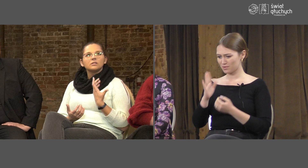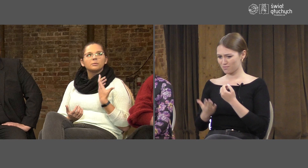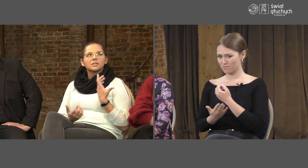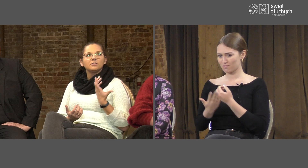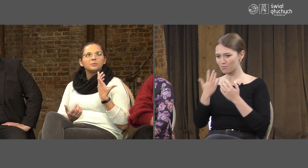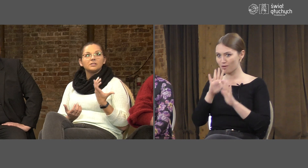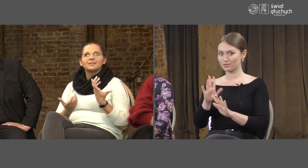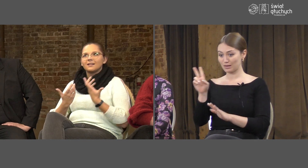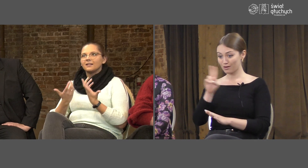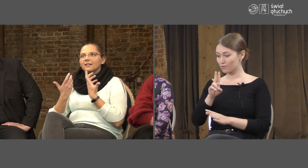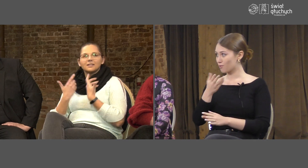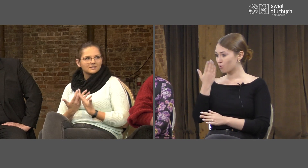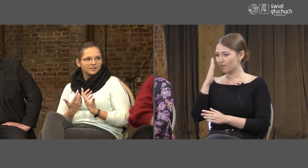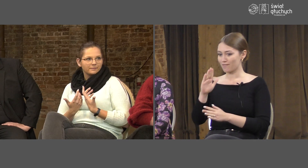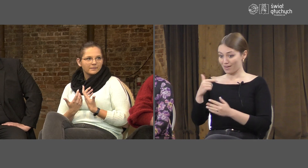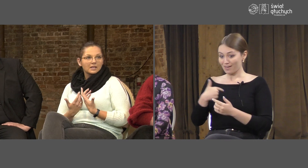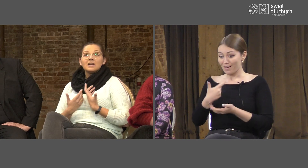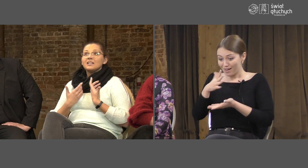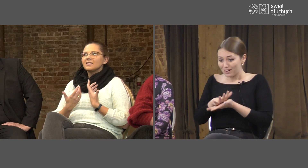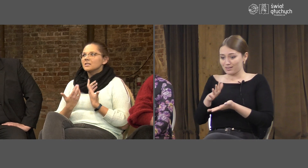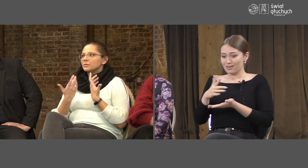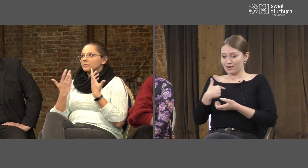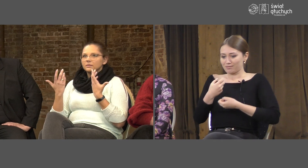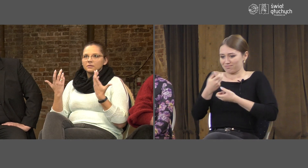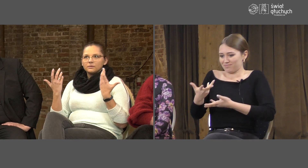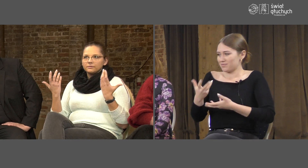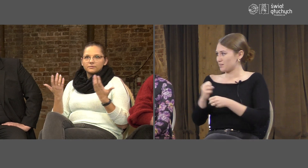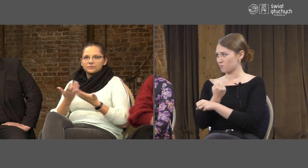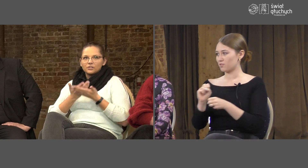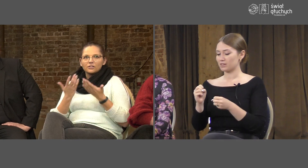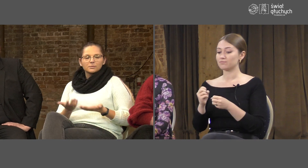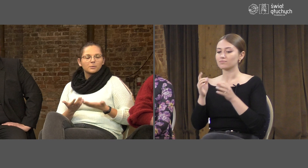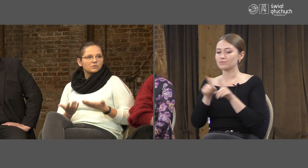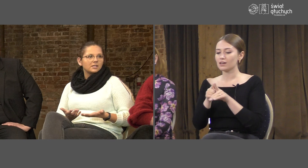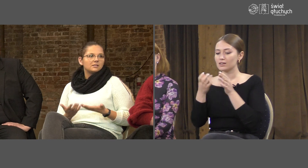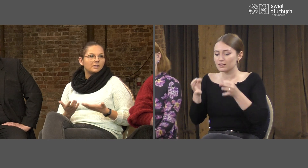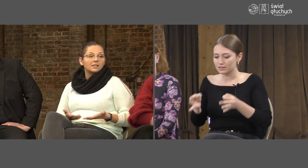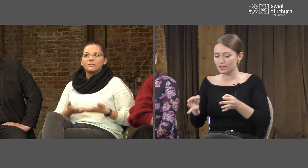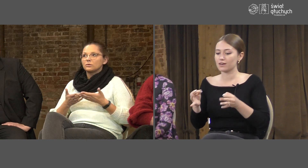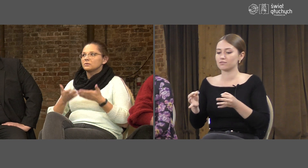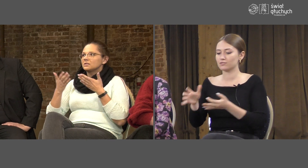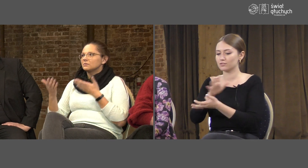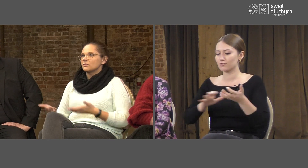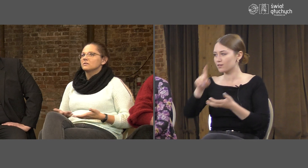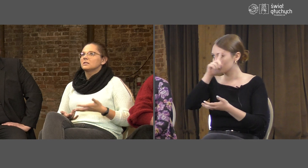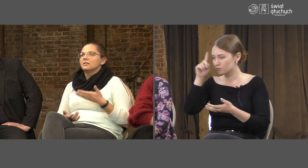that someone couldn't accept me the way I am. And it’s the same in today's society, among hearing people.